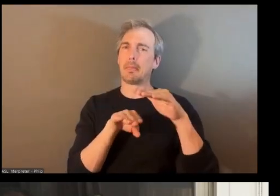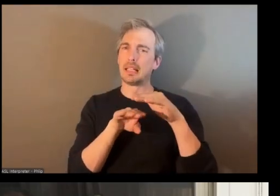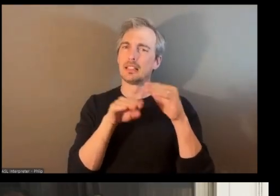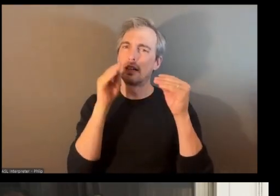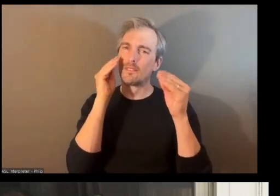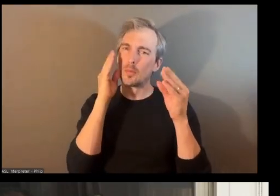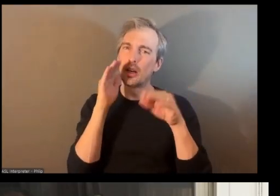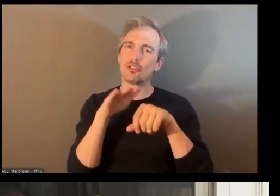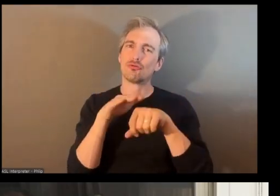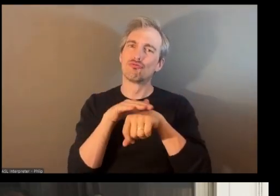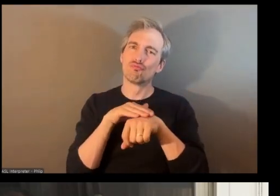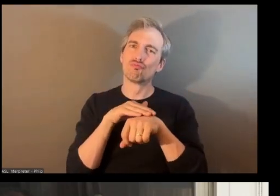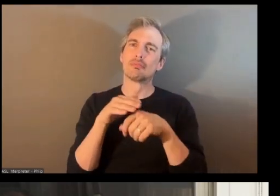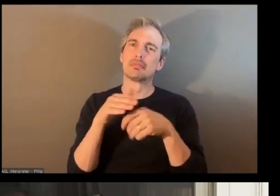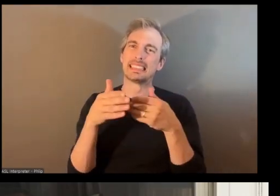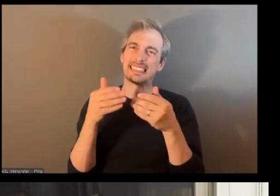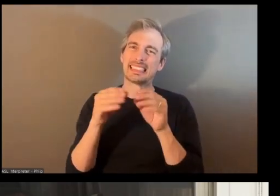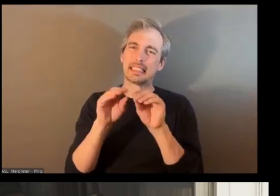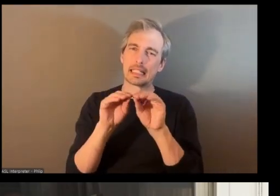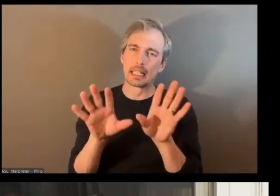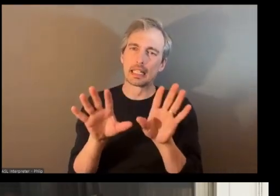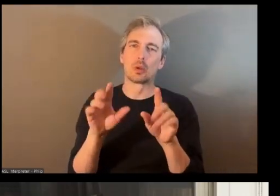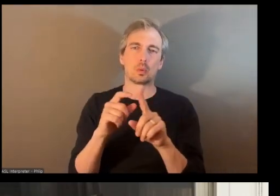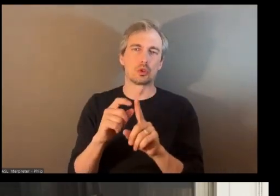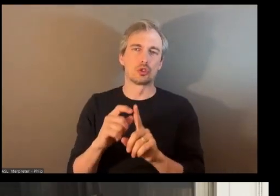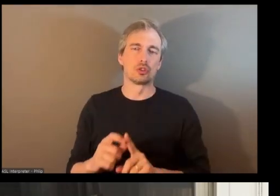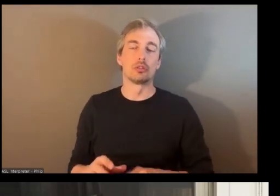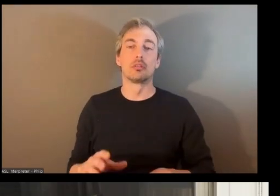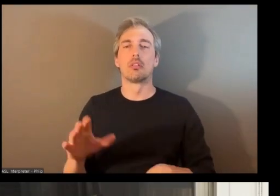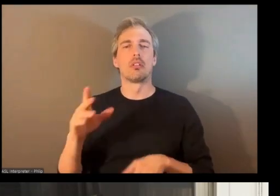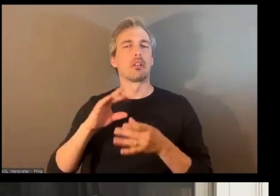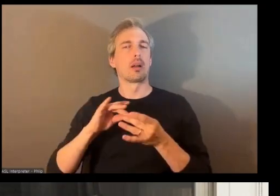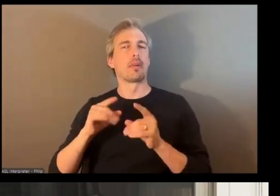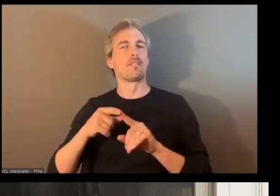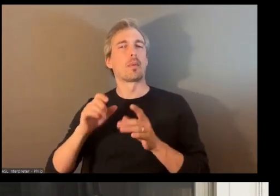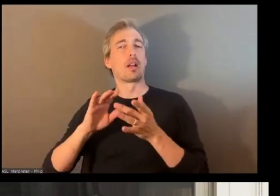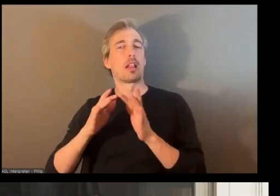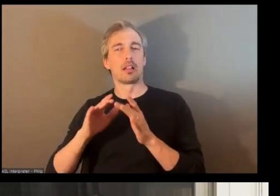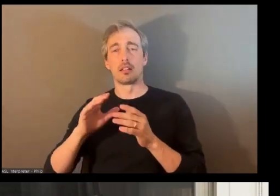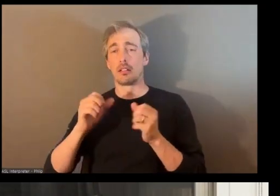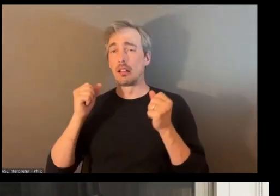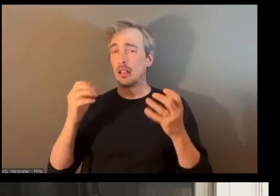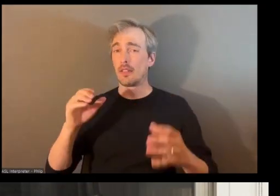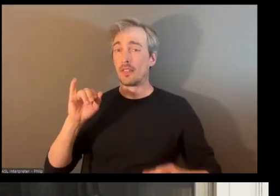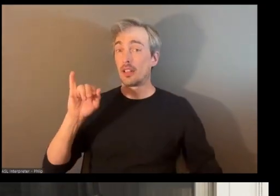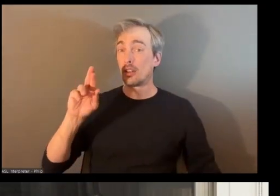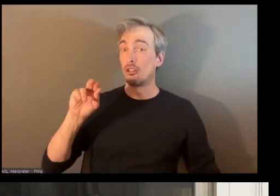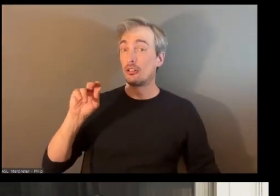Someone from online also had a comment. She said: A lot of Irina's advice is very similar to the best practices in captions and subtitles.